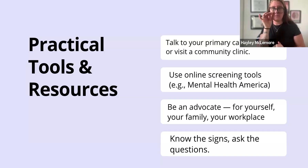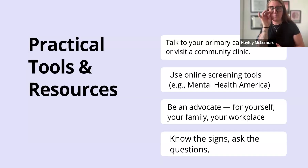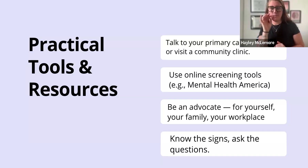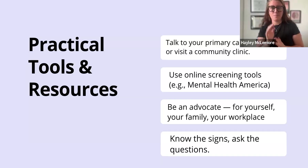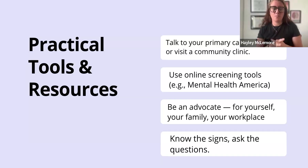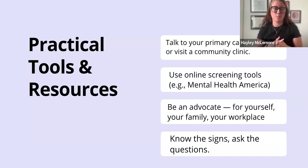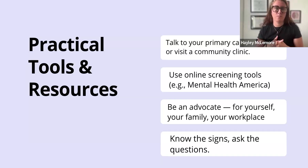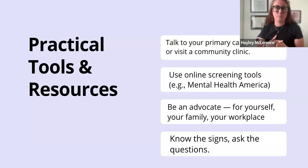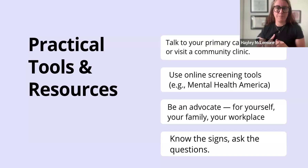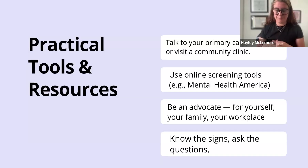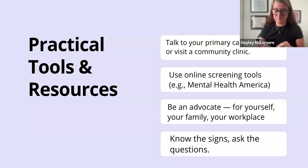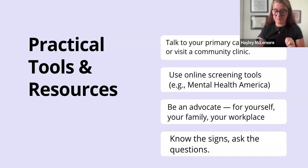and I know that there will be help given for you.